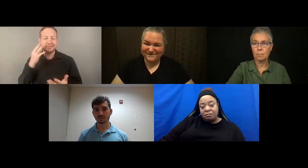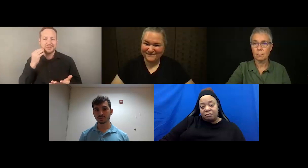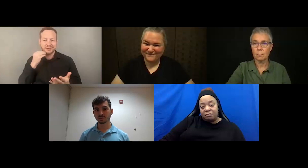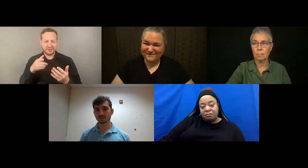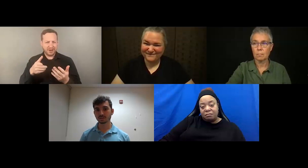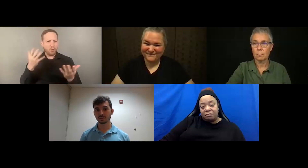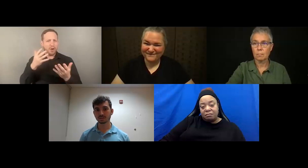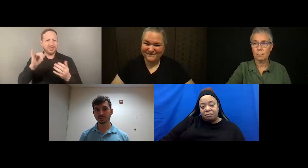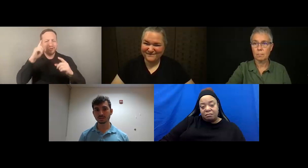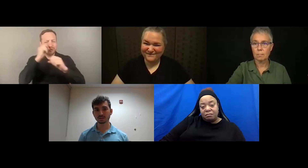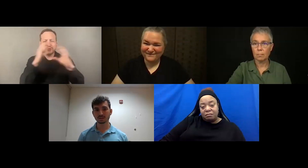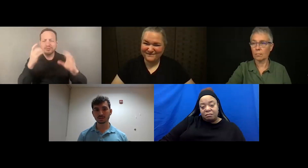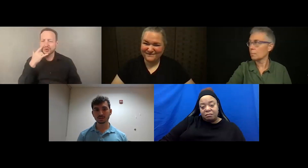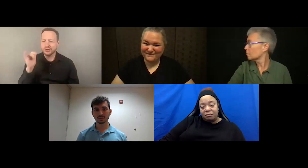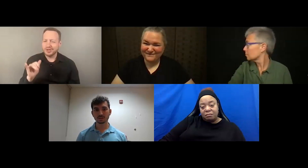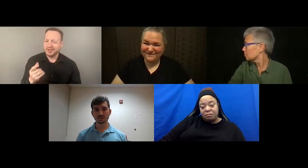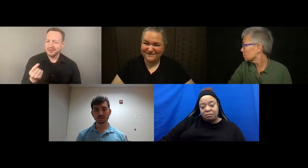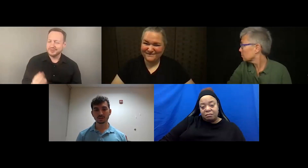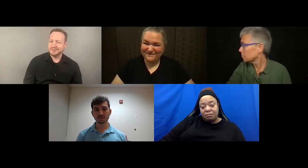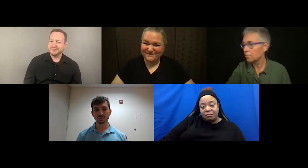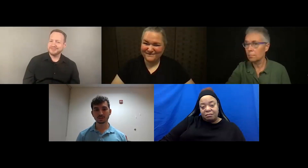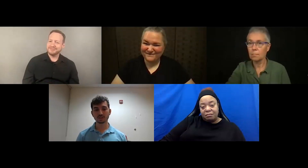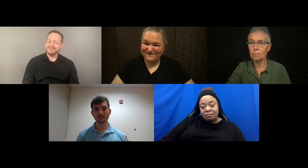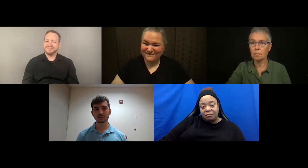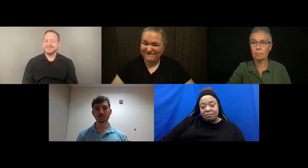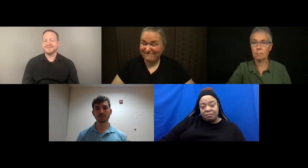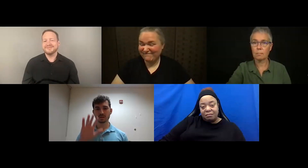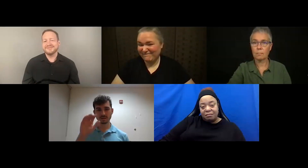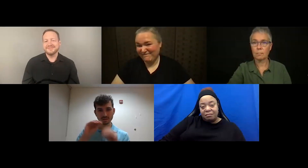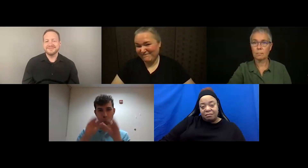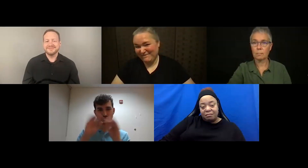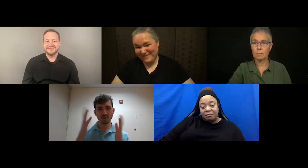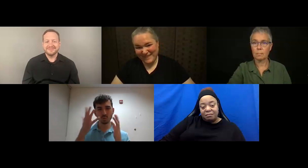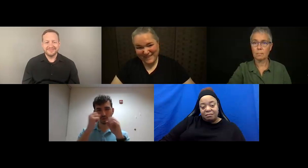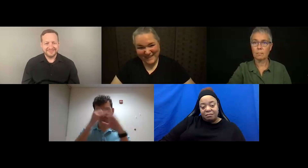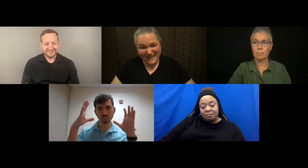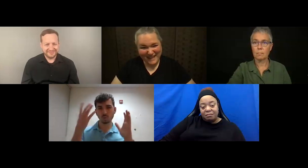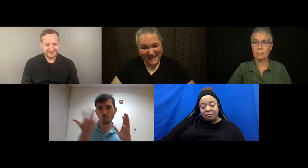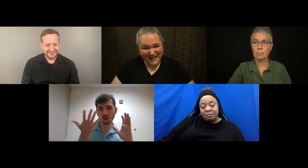human quality, what would that look like? Yoel: I'm sorry, can you clarify